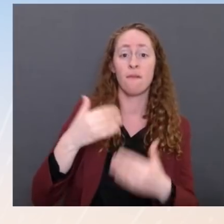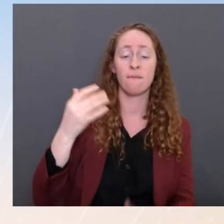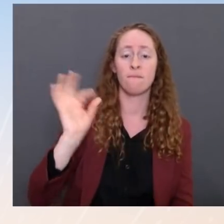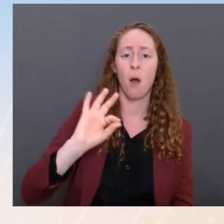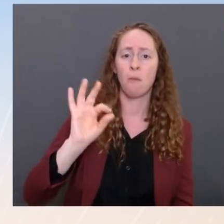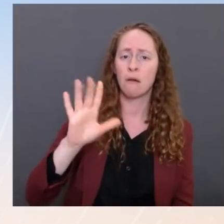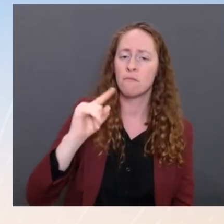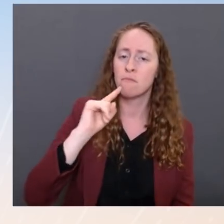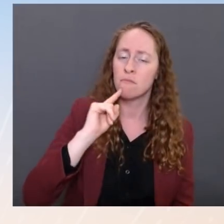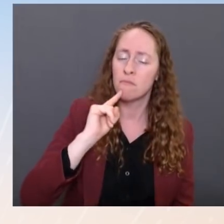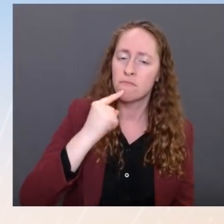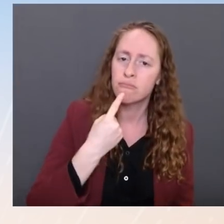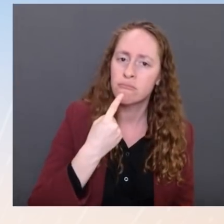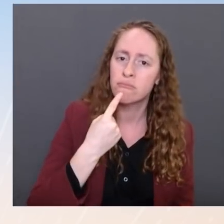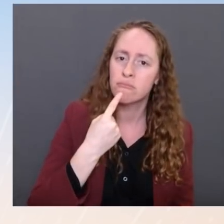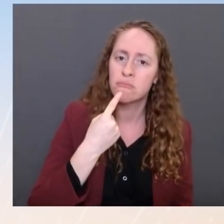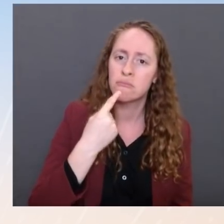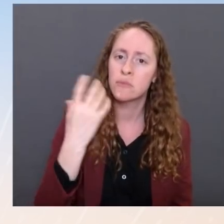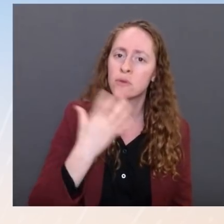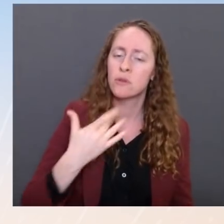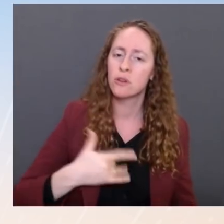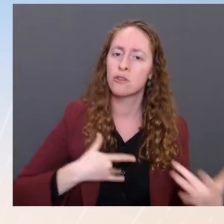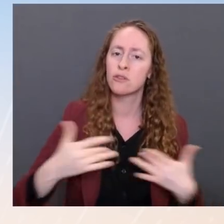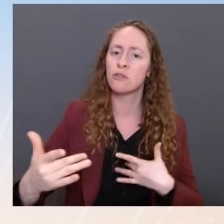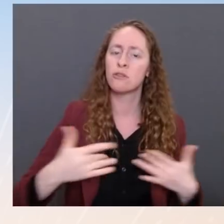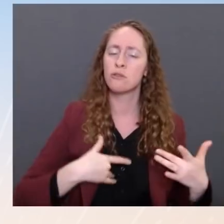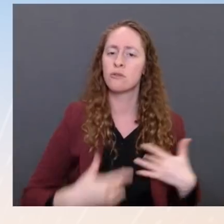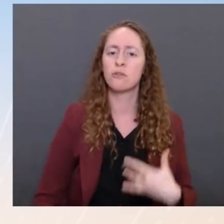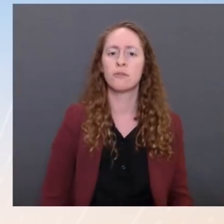and that she is going to ask the President to invoke the Defense Production Act on this.